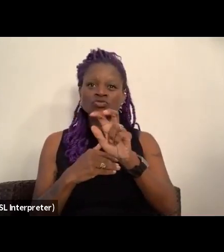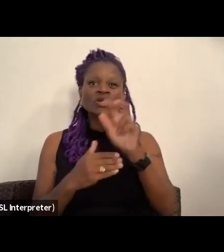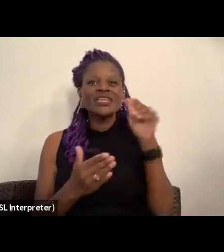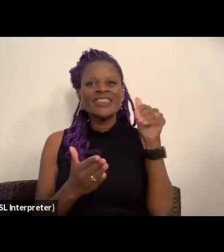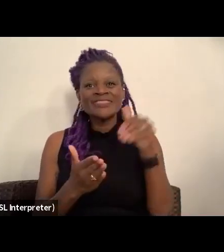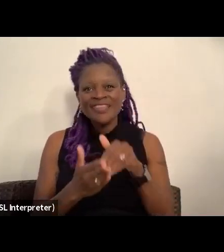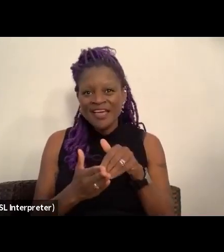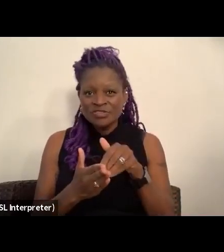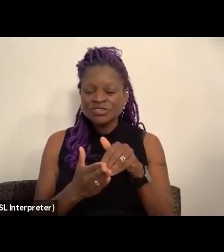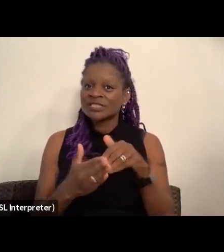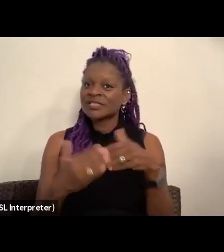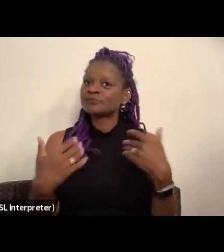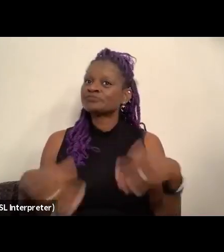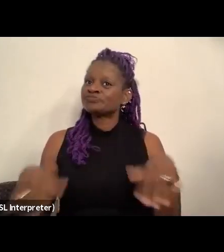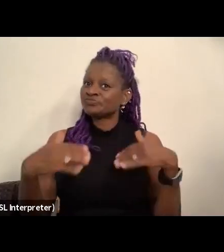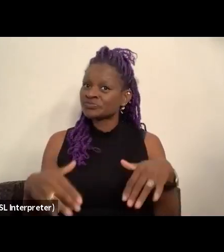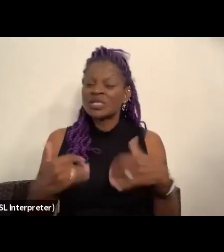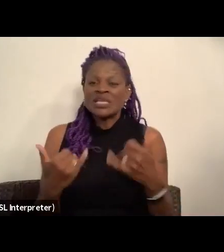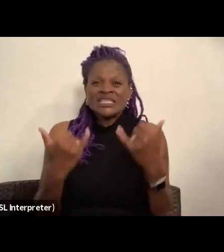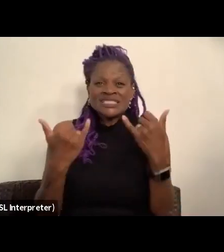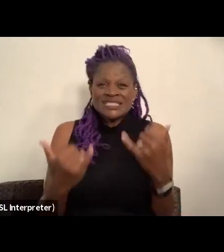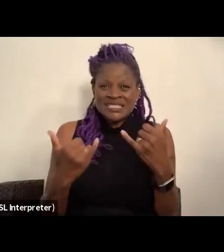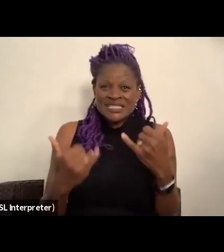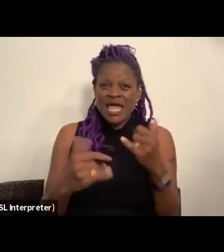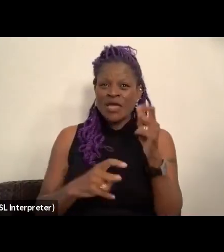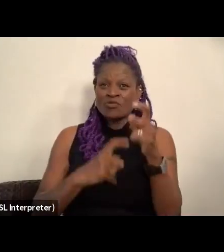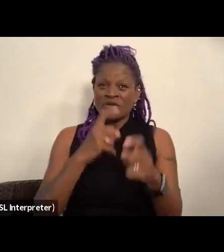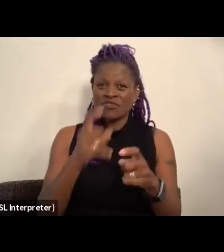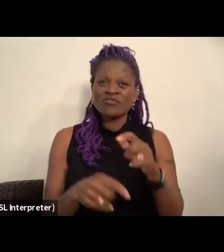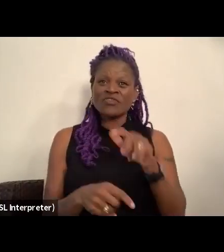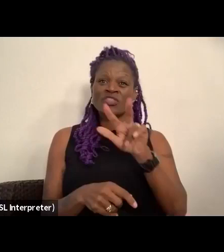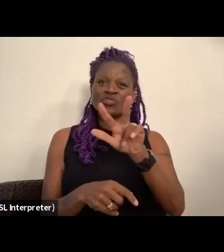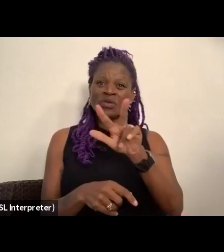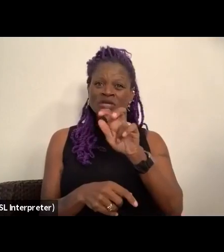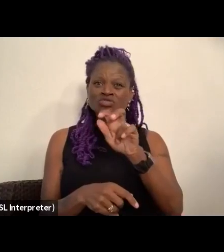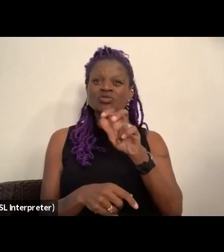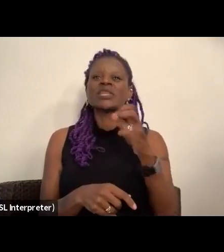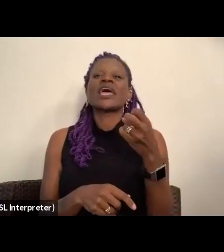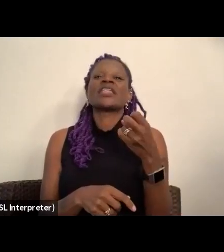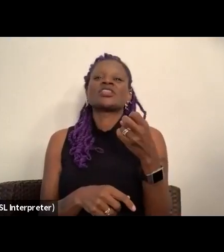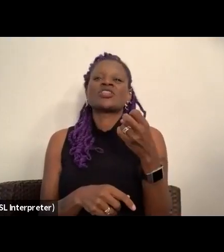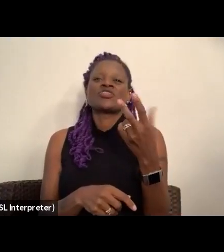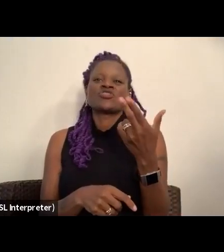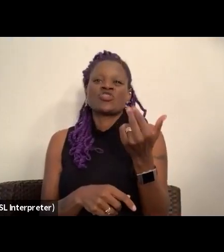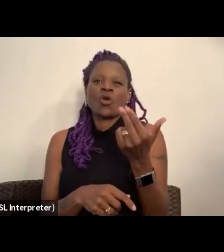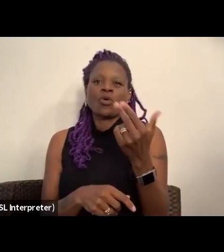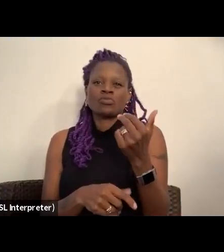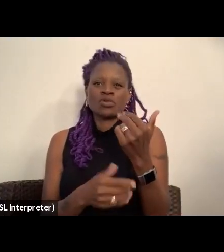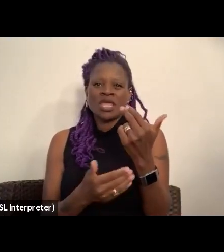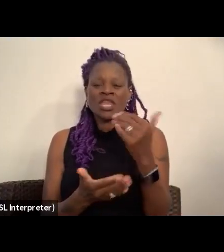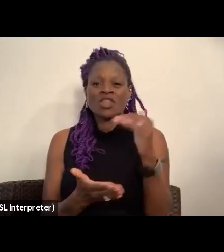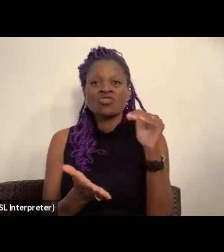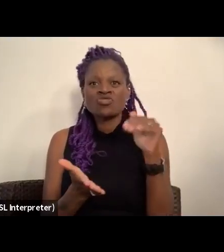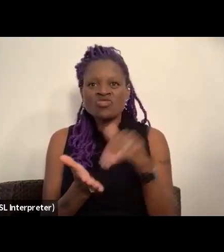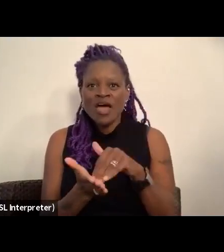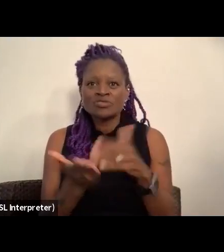As of today, we've administered three hundred and thirteen thousand one hundred and dose one hundred and two doses in Sonoma County, which includes eighty four